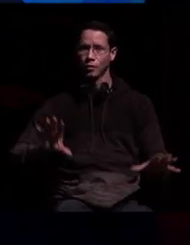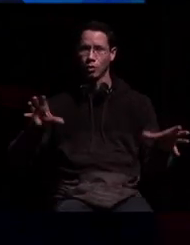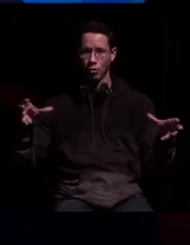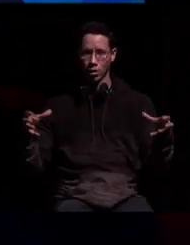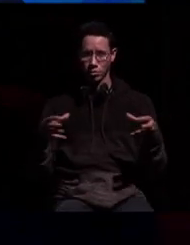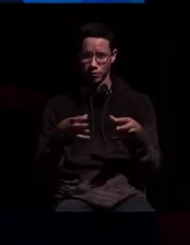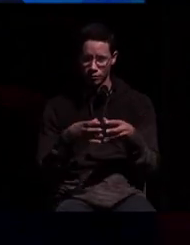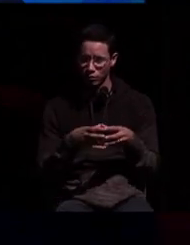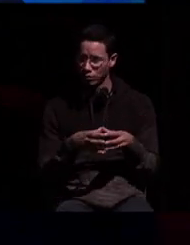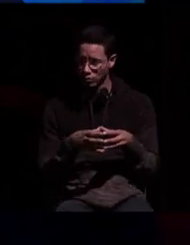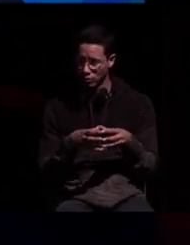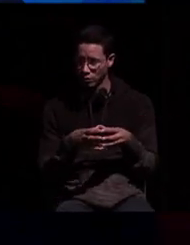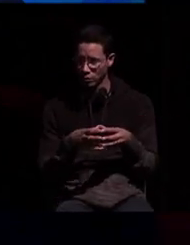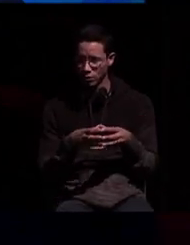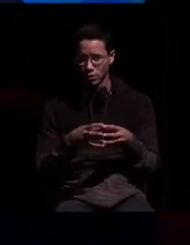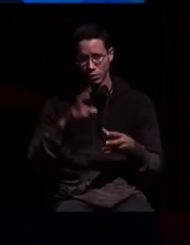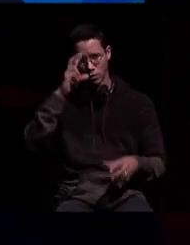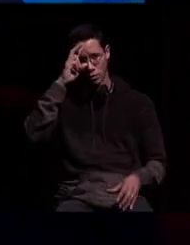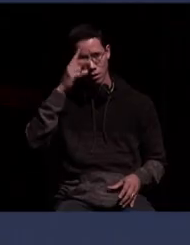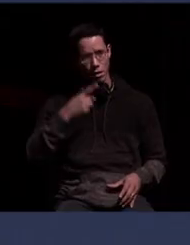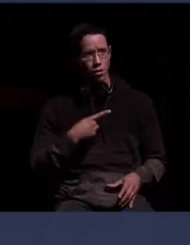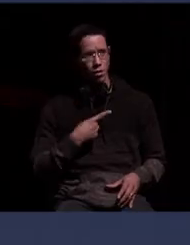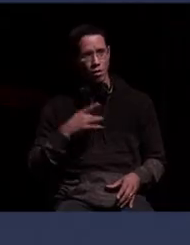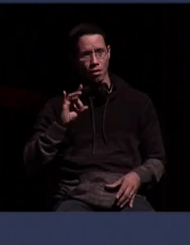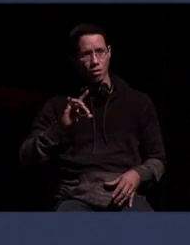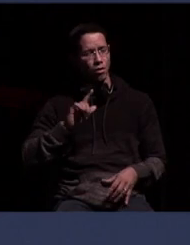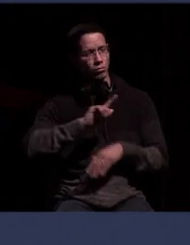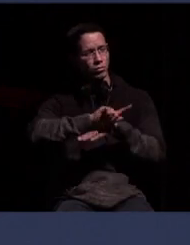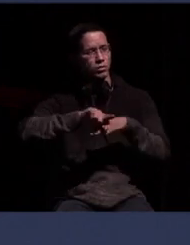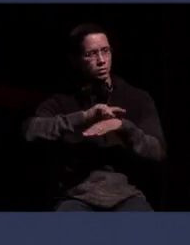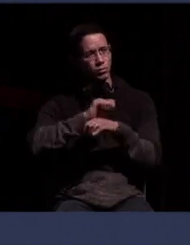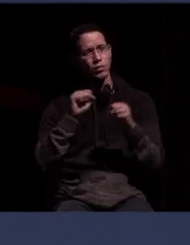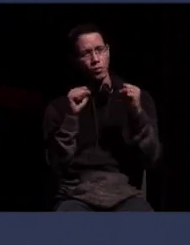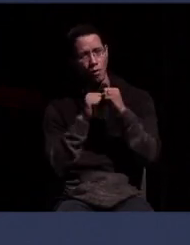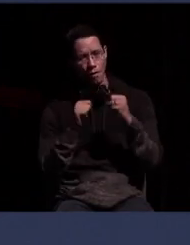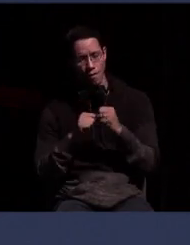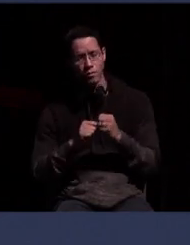of self-management, what to do with the local production